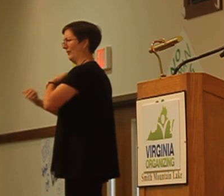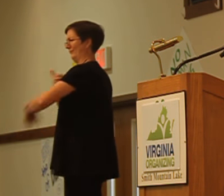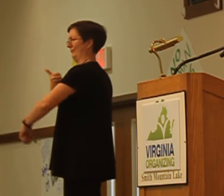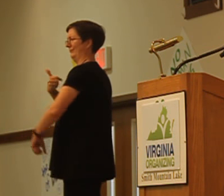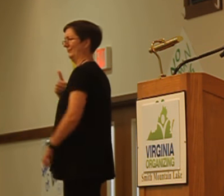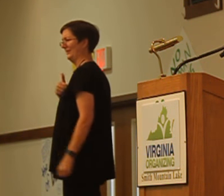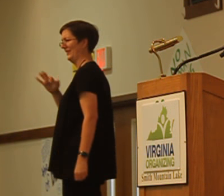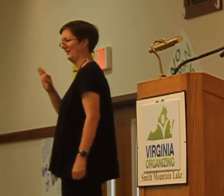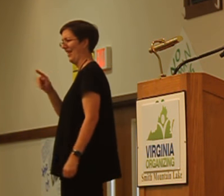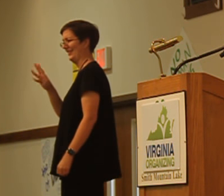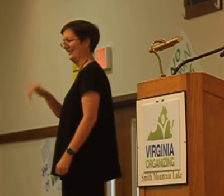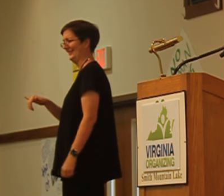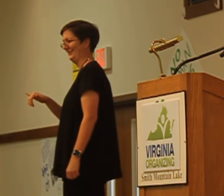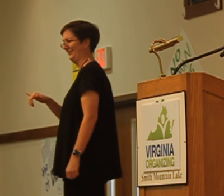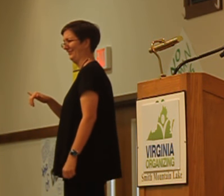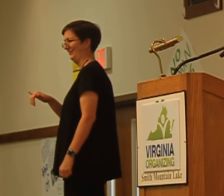After 35 years of nursing